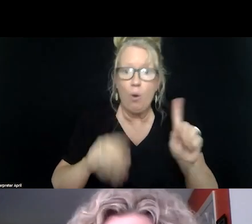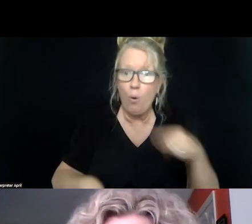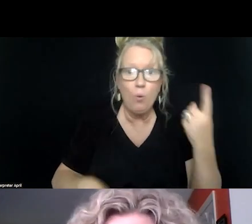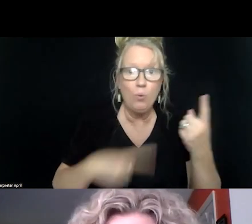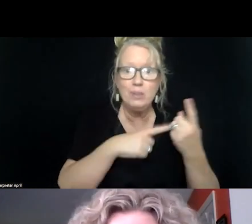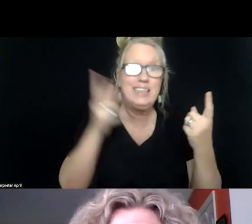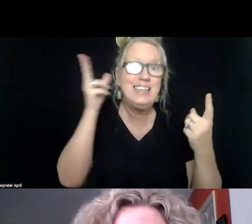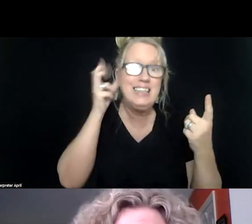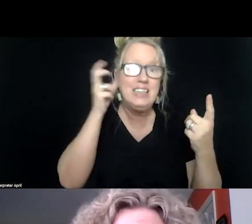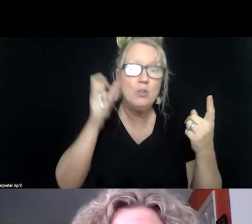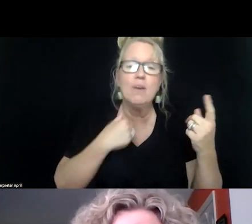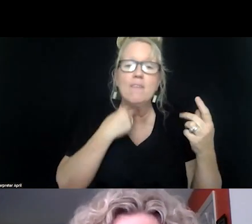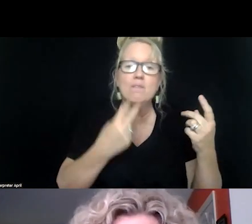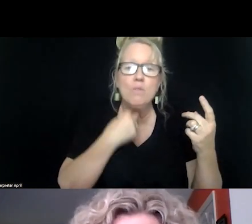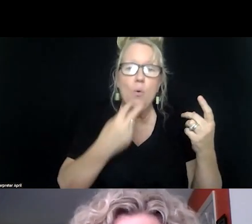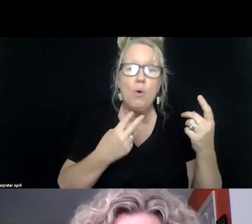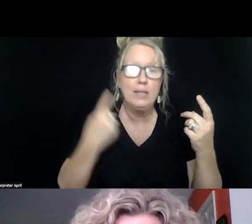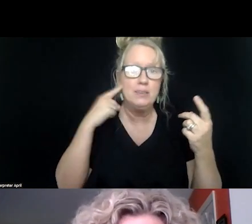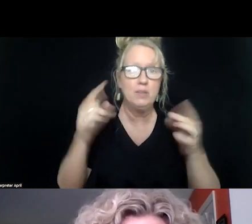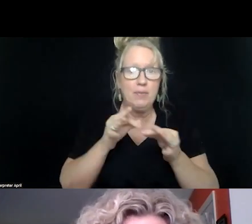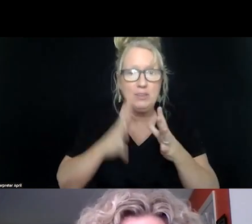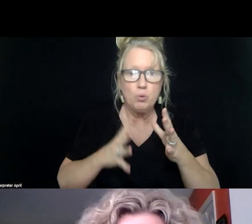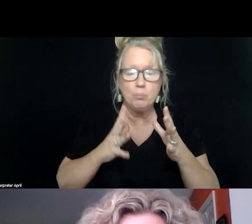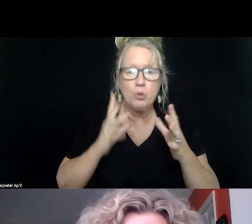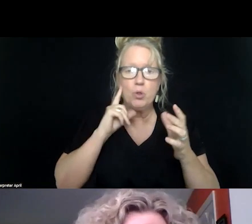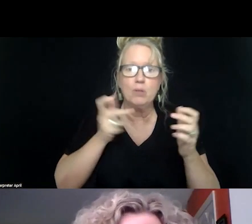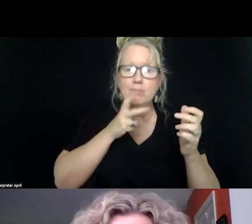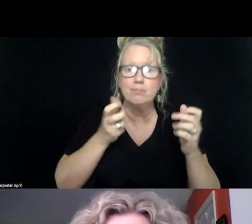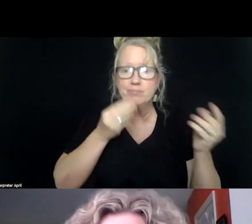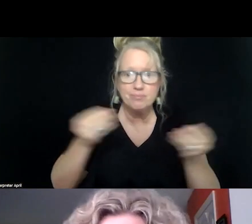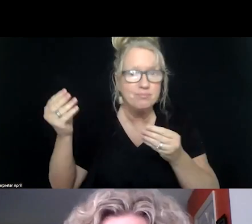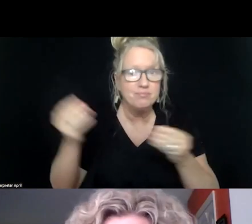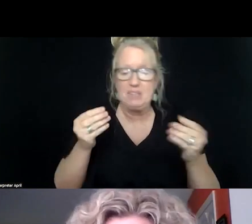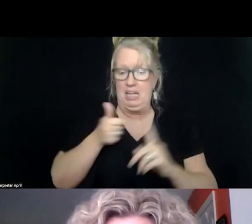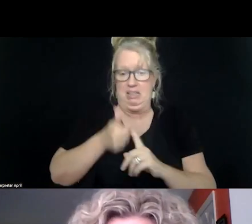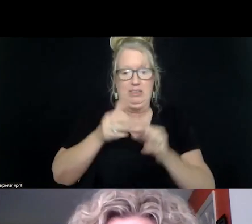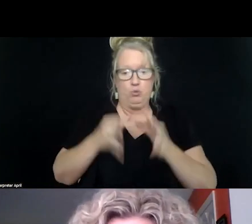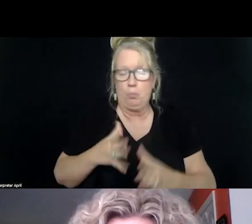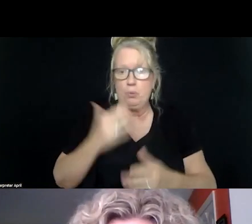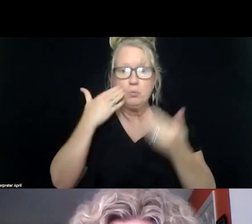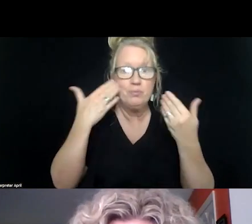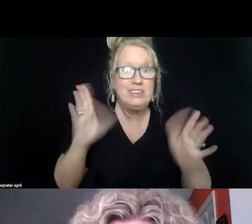VOICE OF THE INTERPRETER AND THAT INTERPRETER DID NOT KNOW THEM